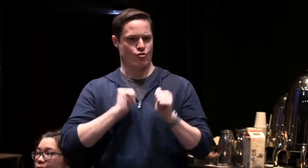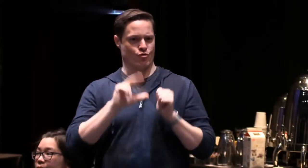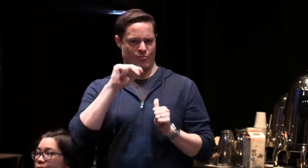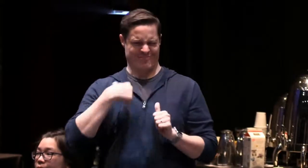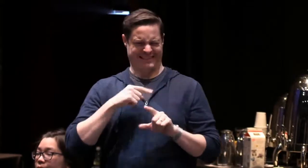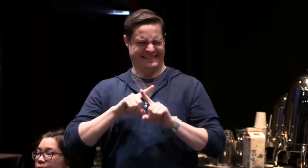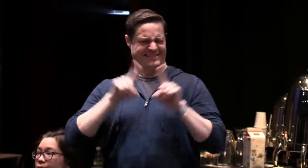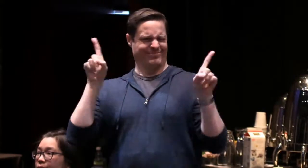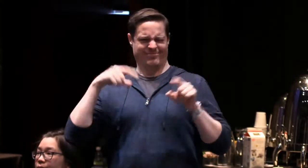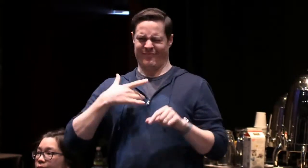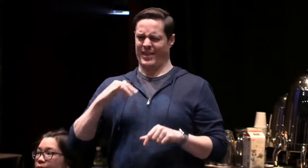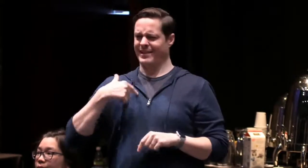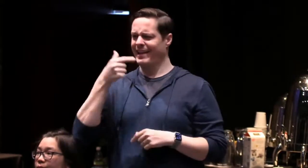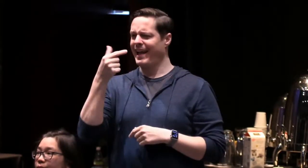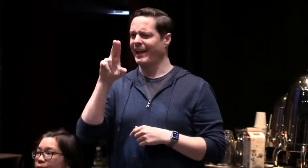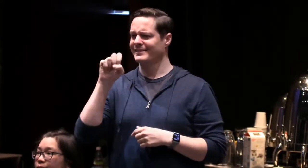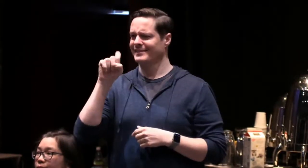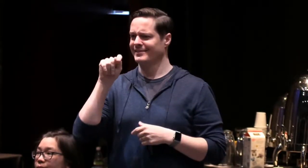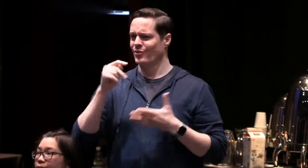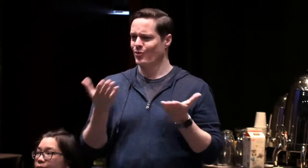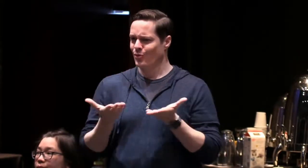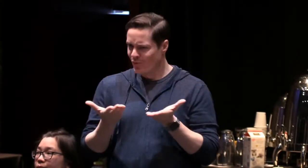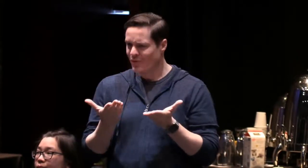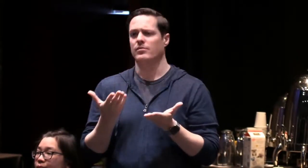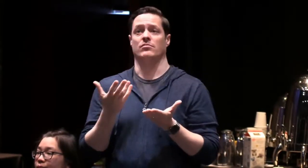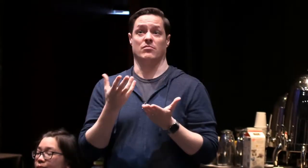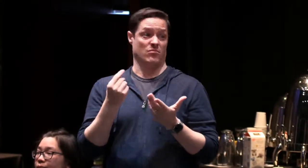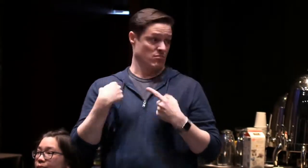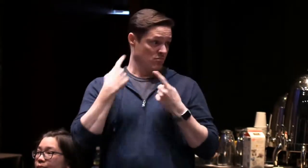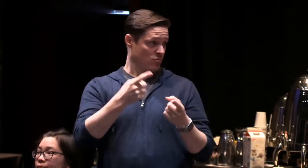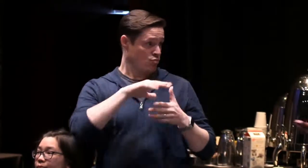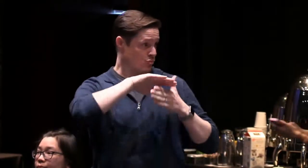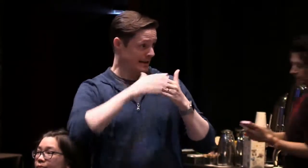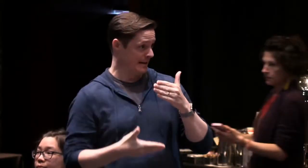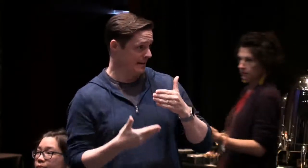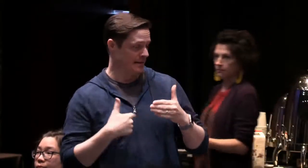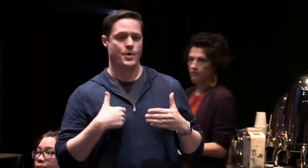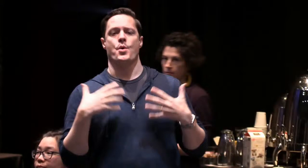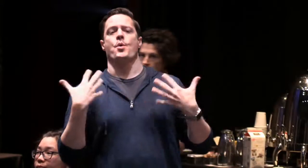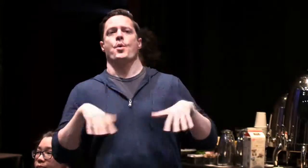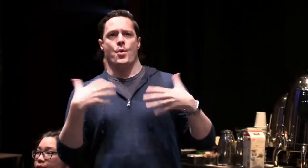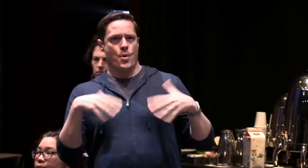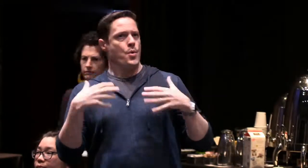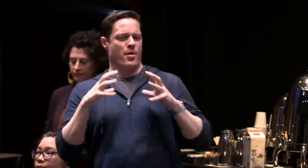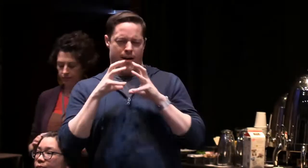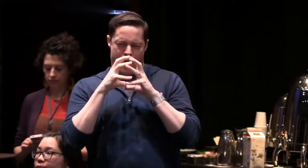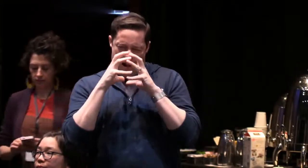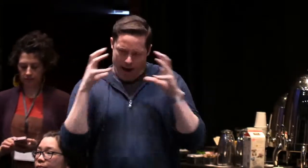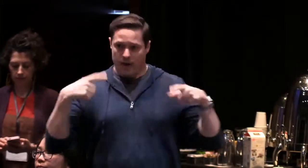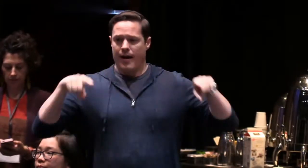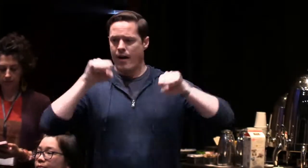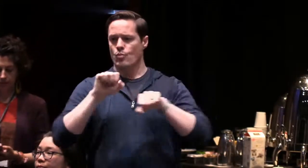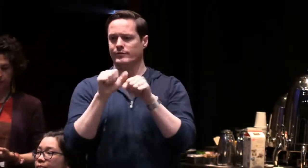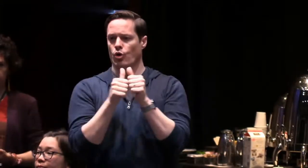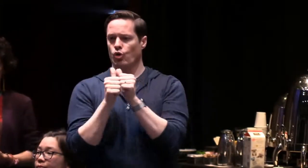I am not a member of the theater group. I've been a guest here, and throughout the weekend,